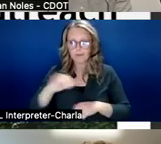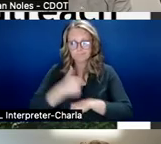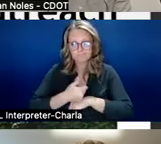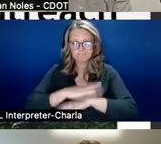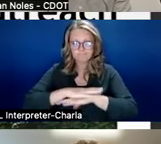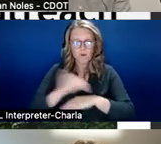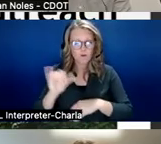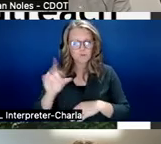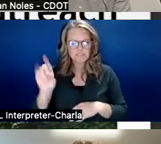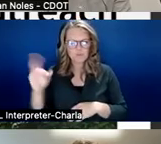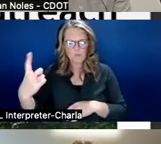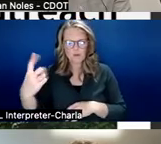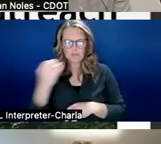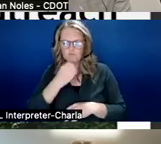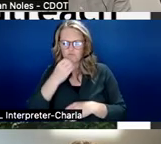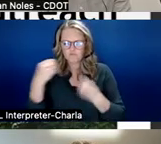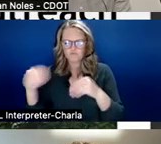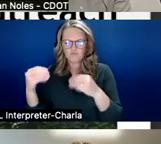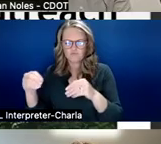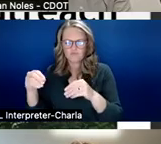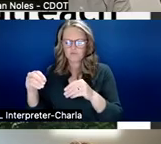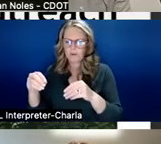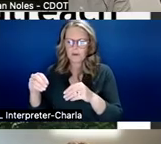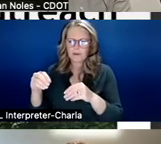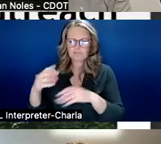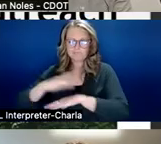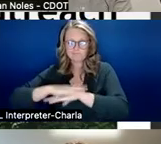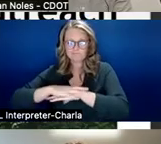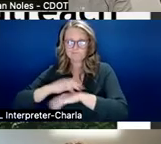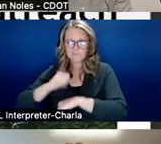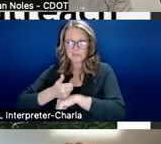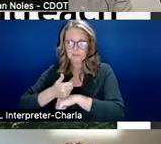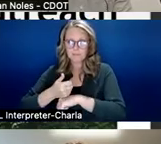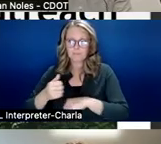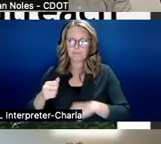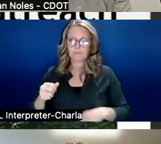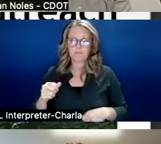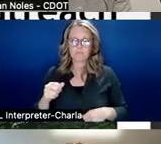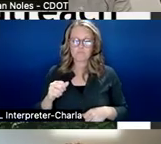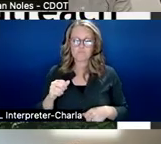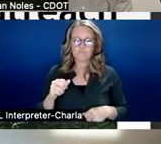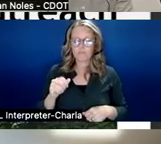although we didn't catch a lot of folks there. So I don't know if that was a super fruitful event.